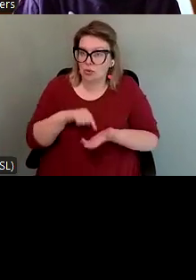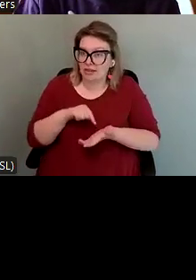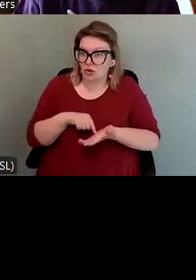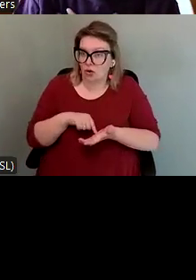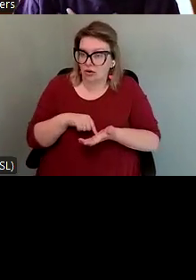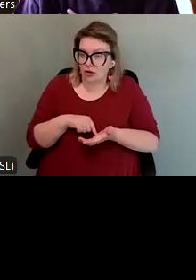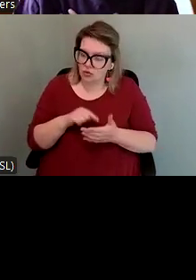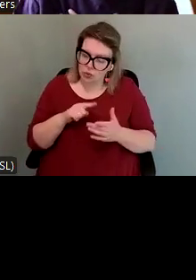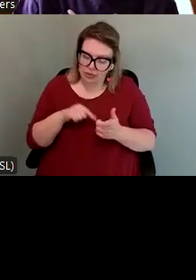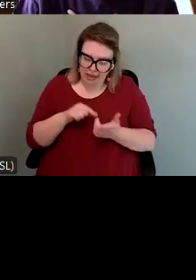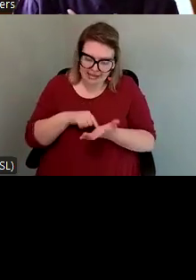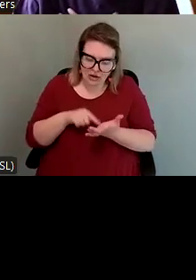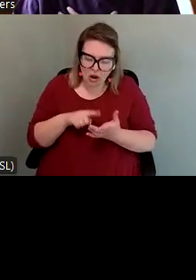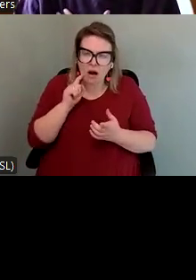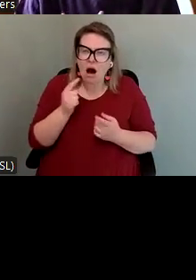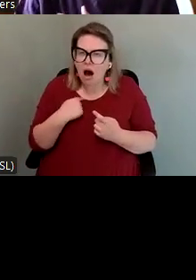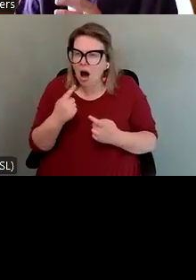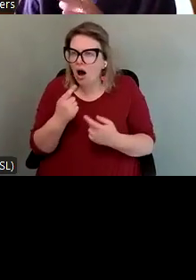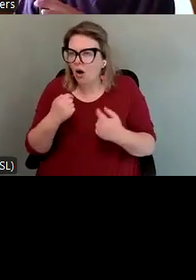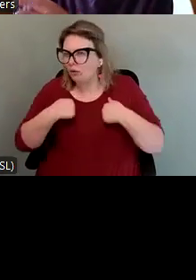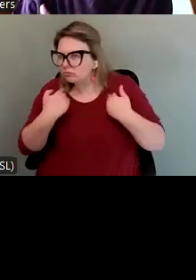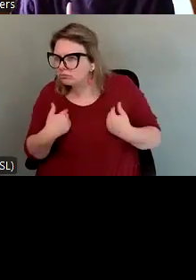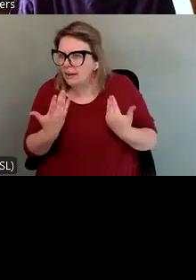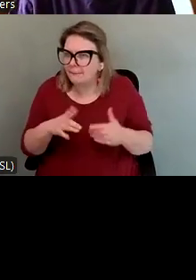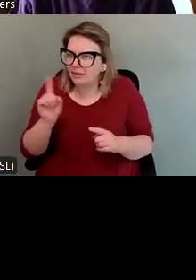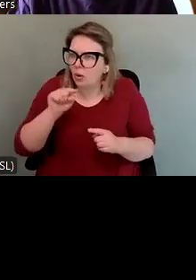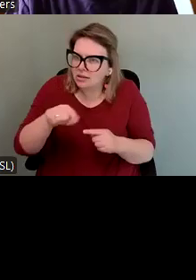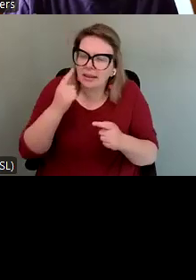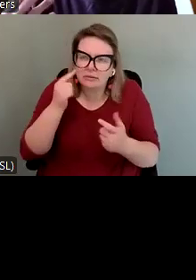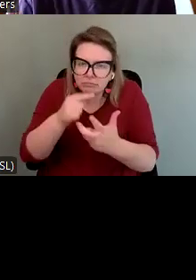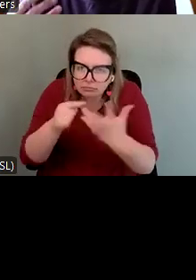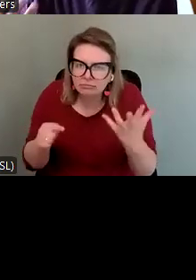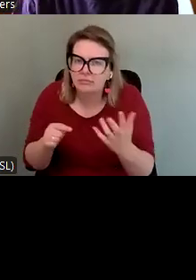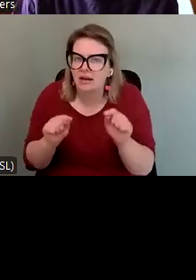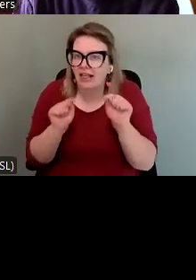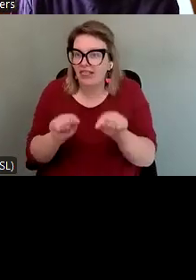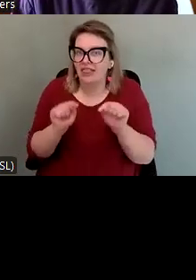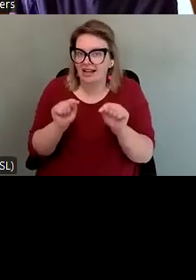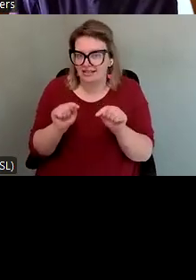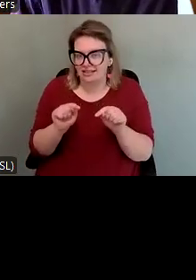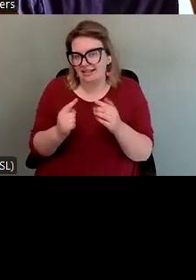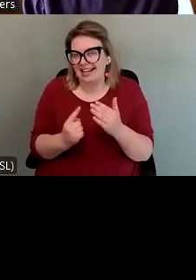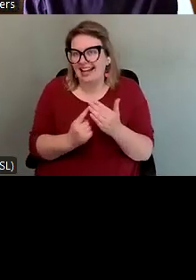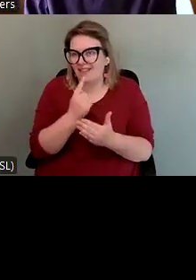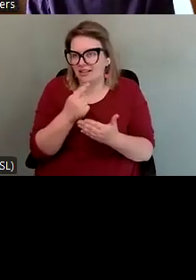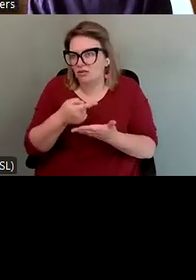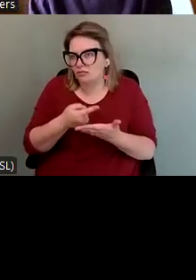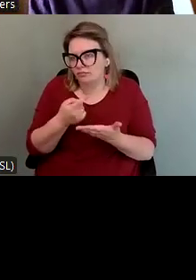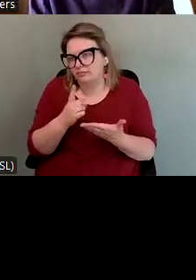of what actions they're taking. These are called event rules. An event is an action. As I say, it could be things